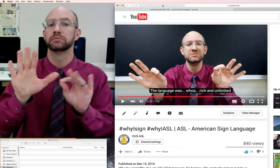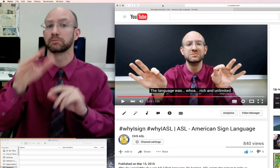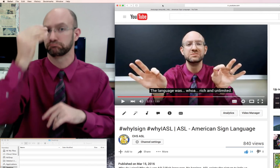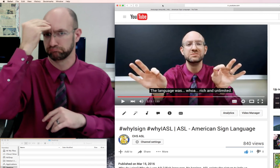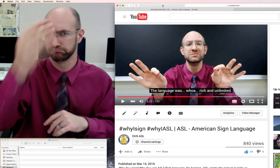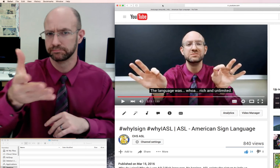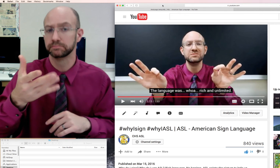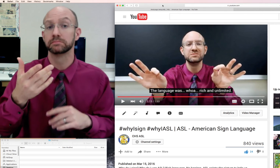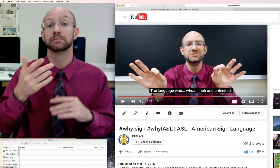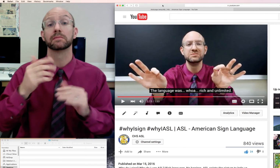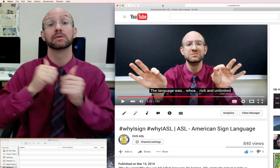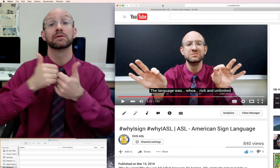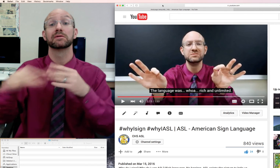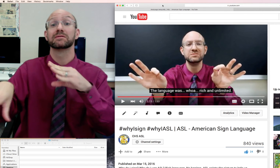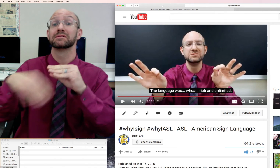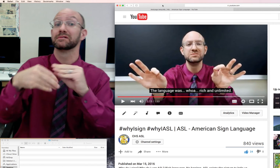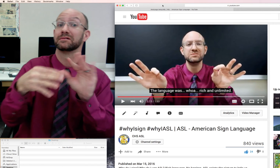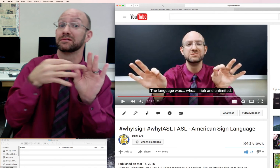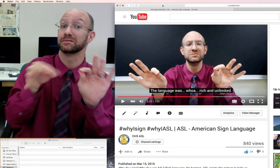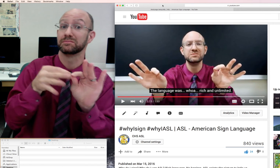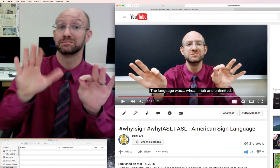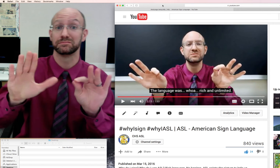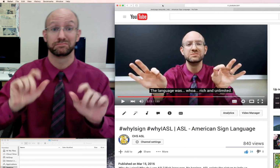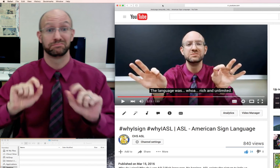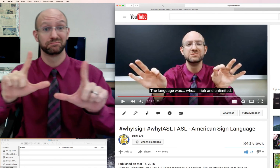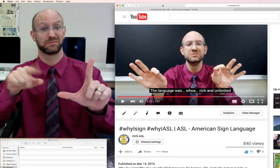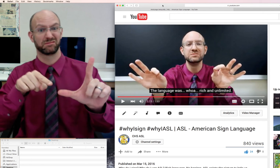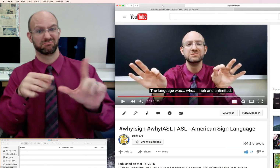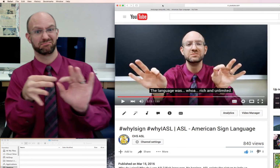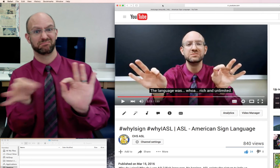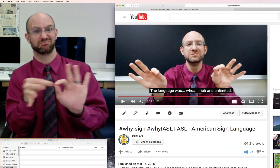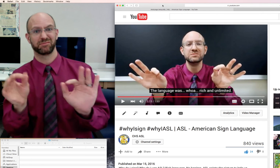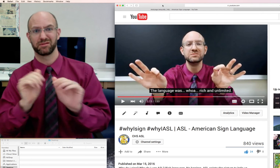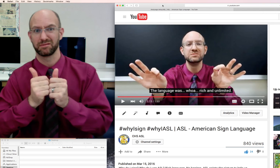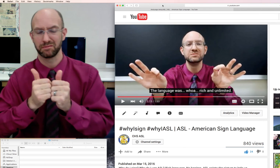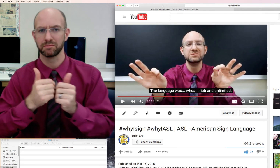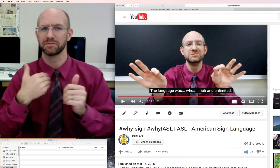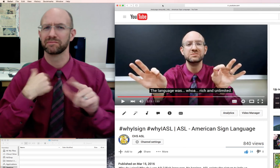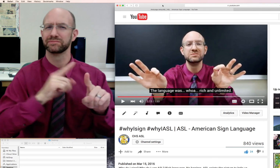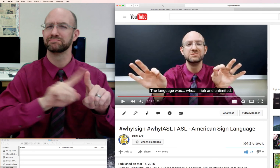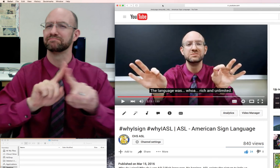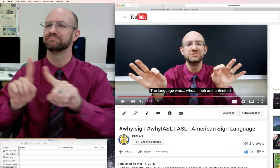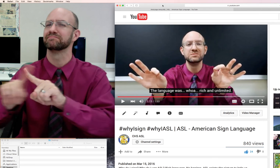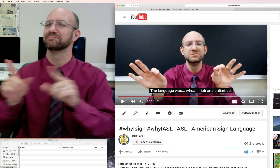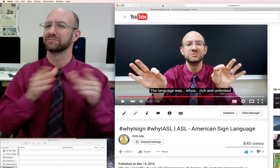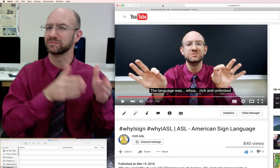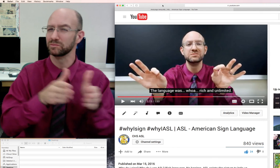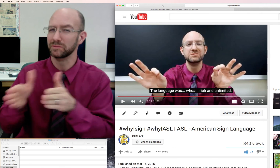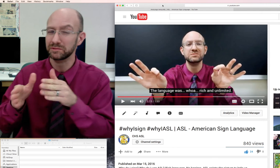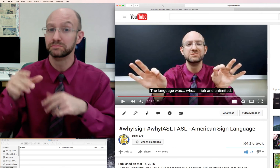Before I do, I want to let you know that there are different ways to add captions to your video.